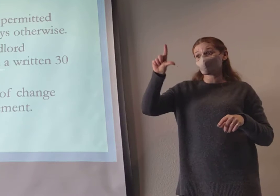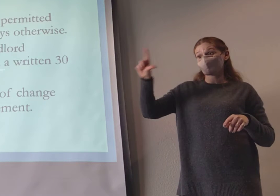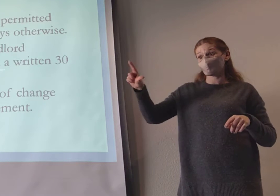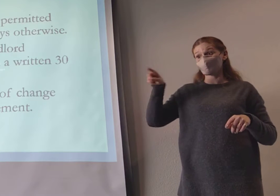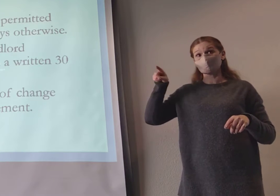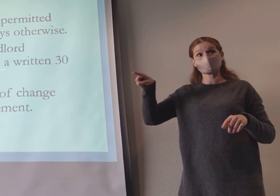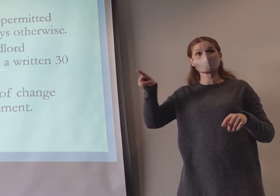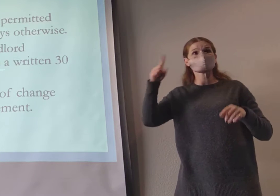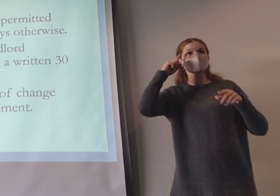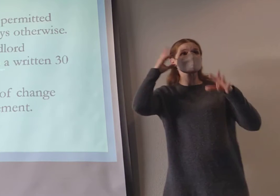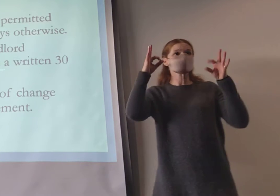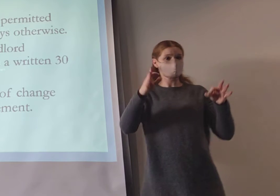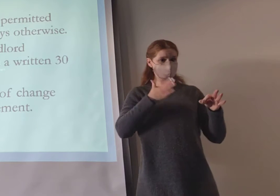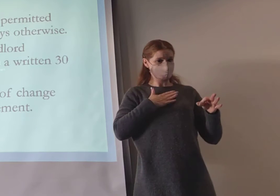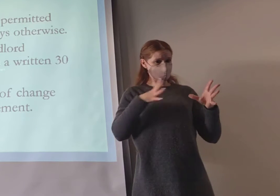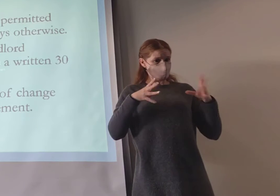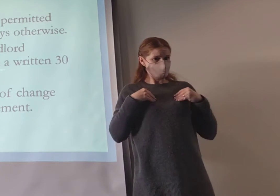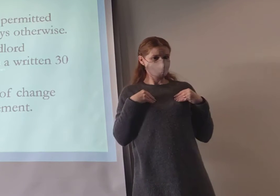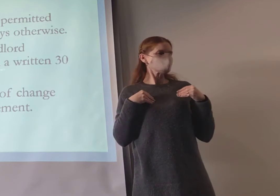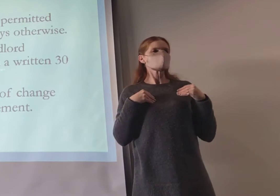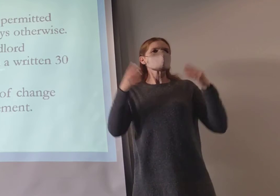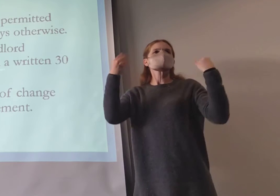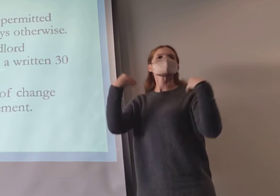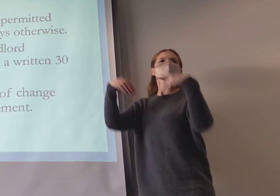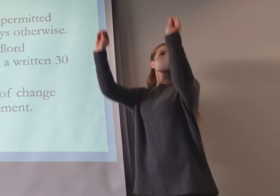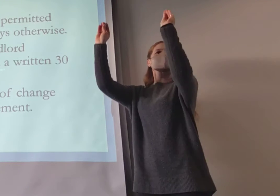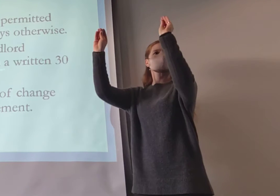notice to the tenant in writing of that change.